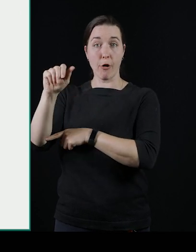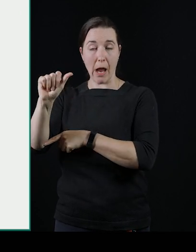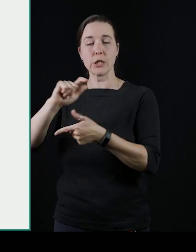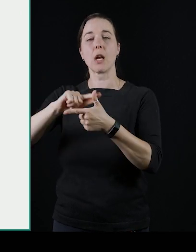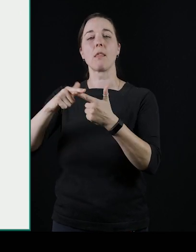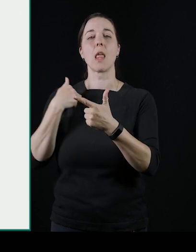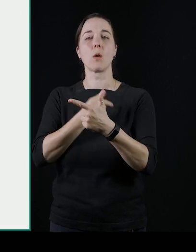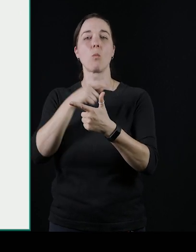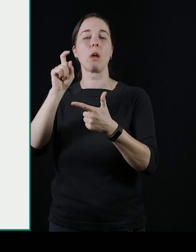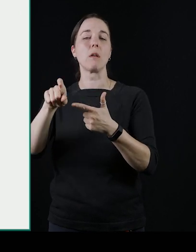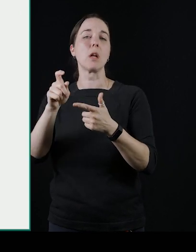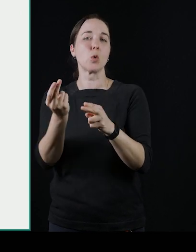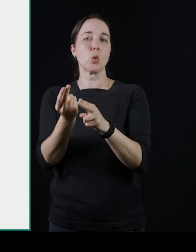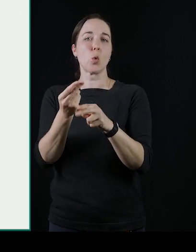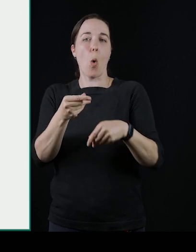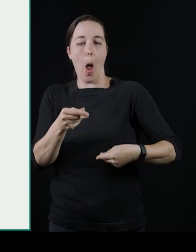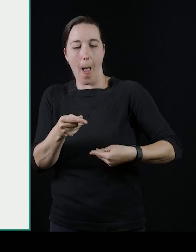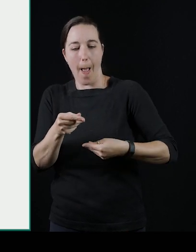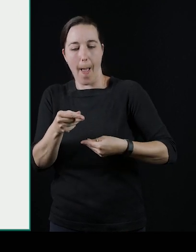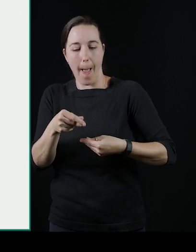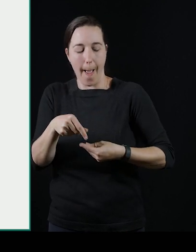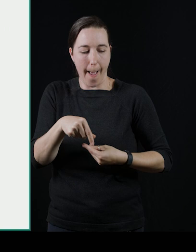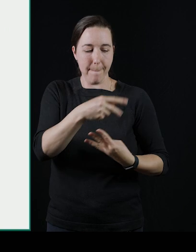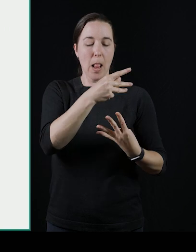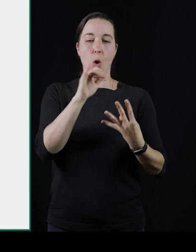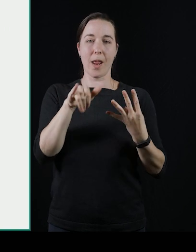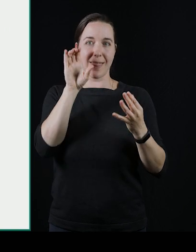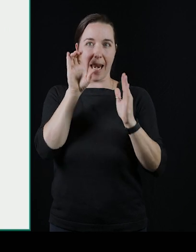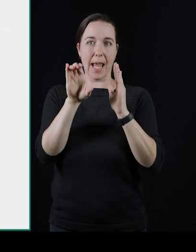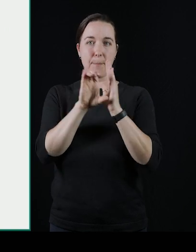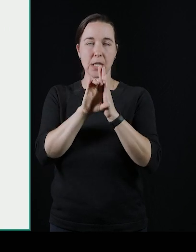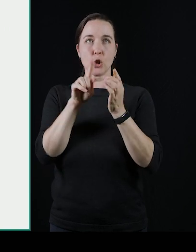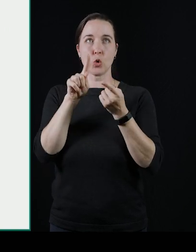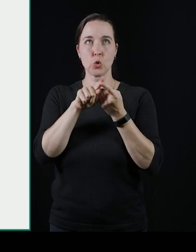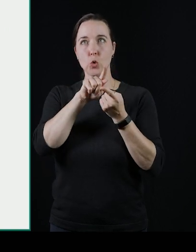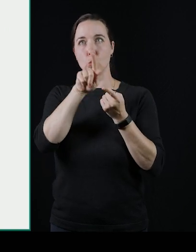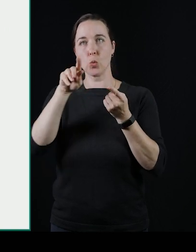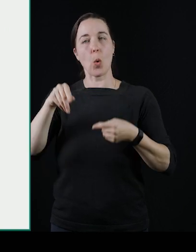we need to upload the C-mats to, to PlayFab, right?